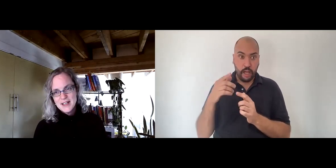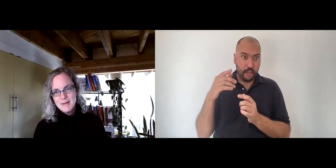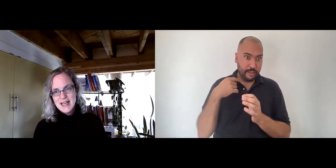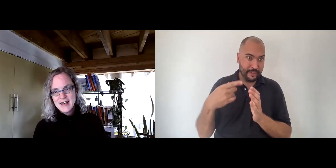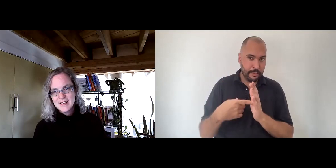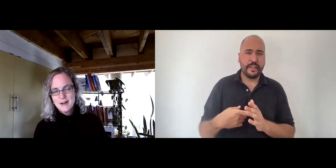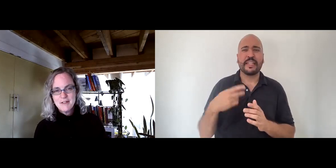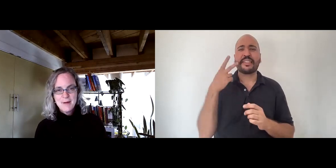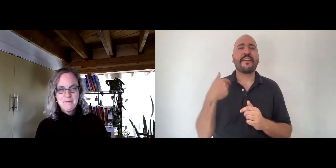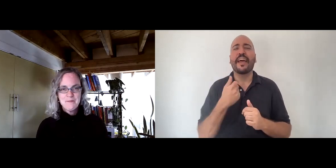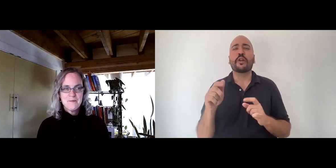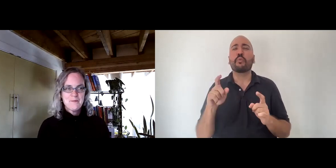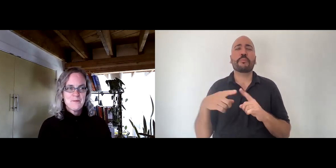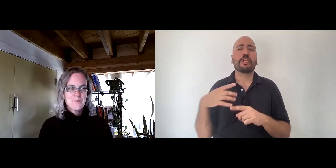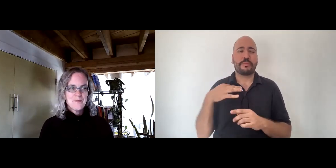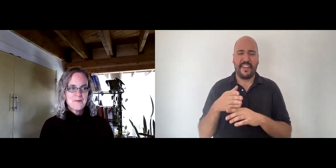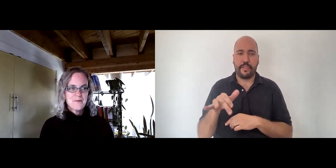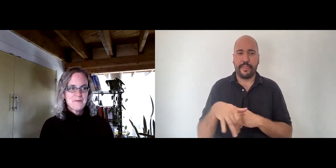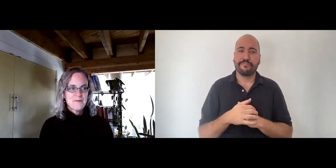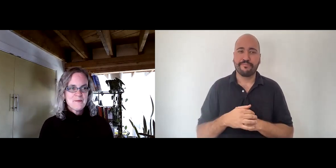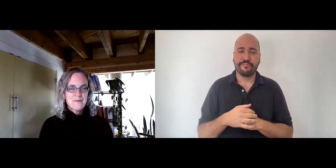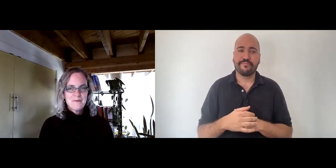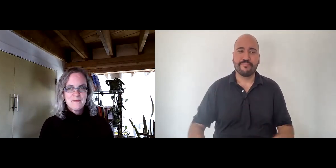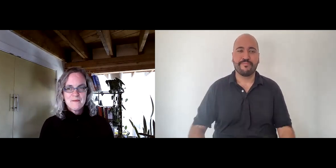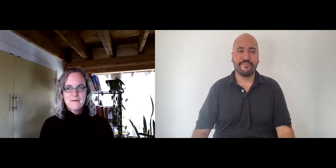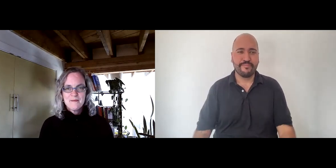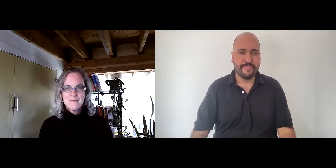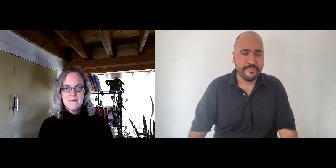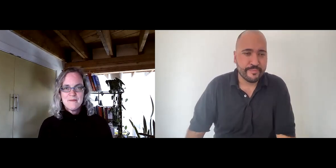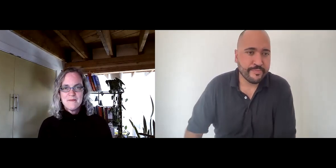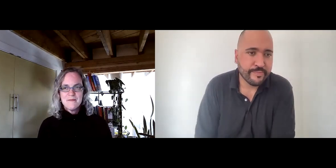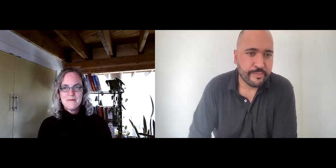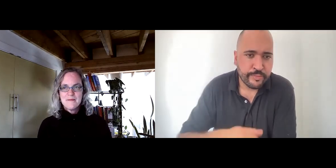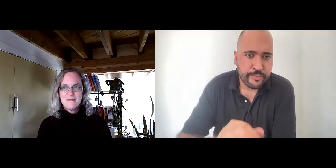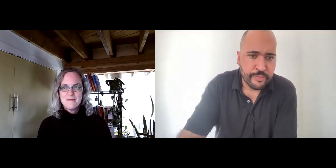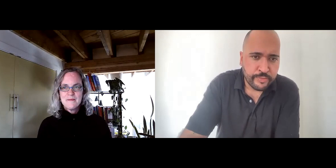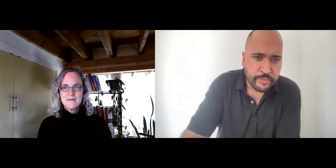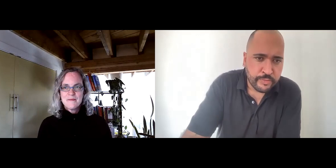that you need me to clarify.